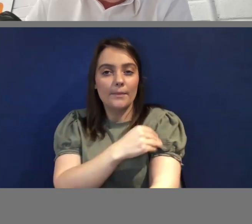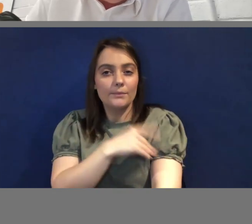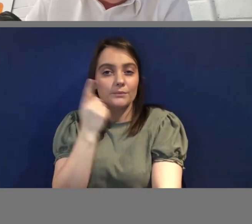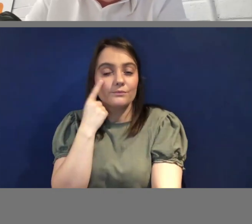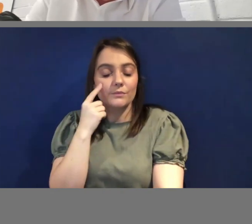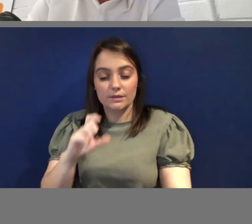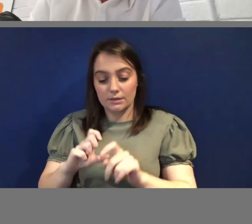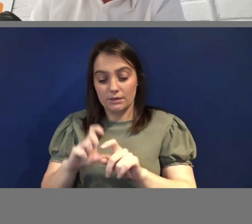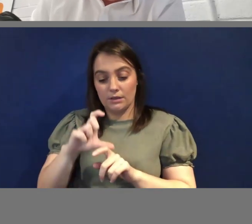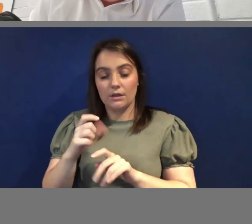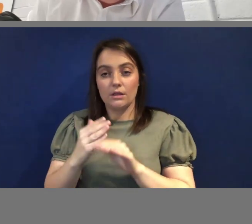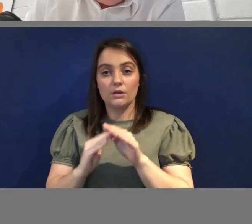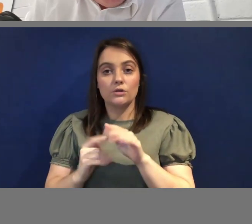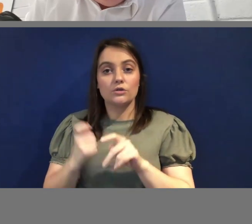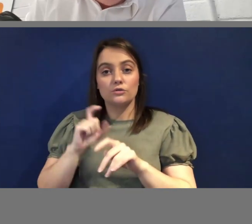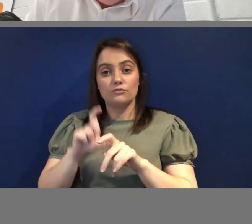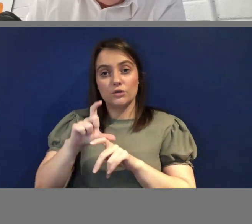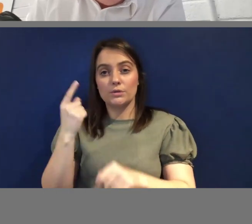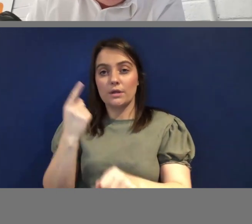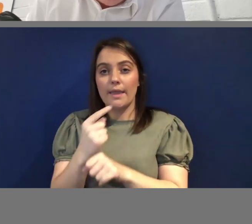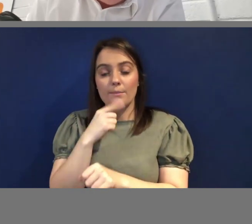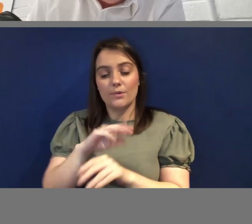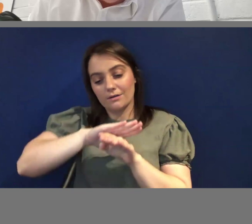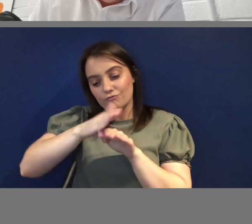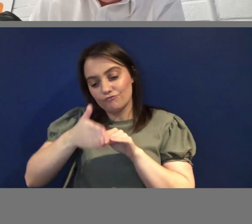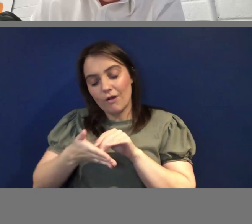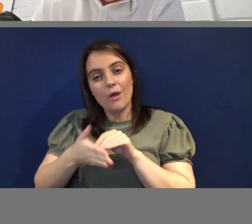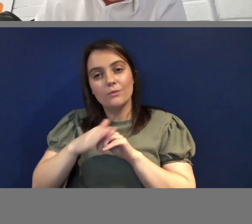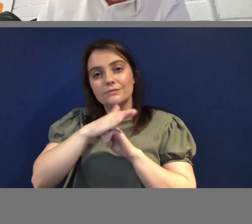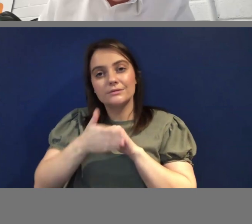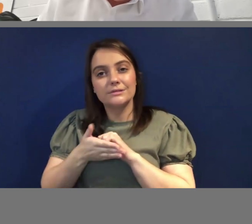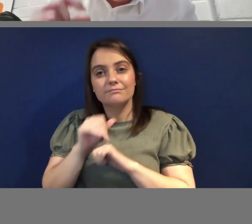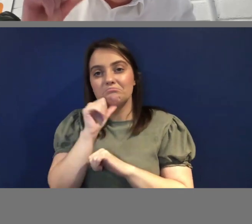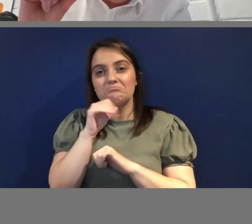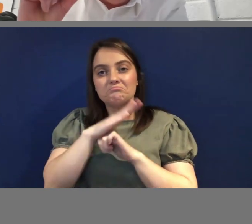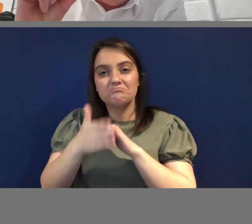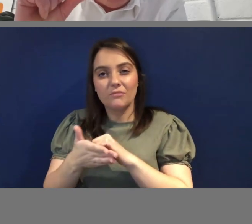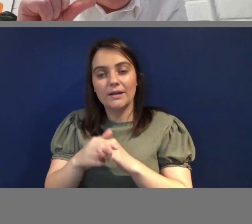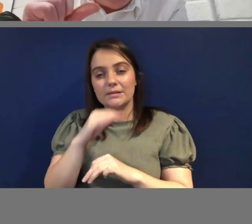installed but the thresholds aren't chamfered or round edges so again anything above like 12